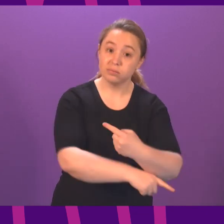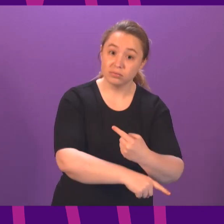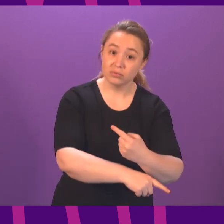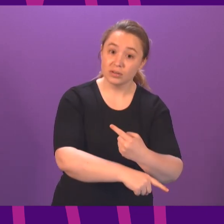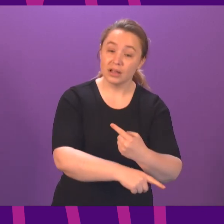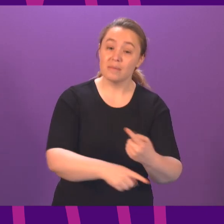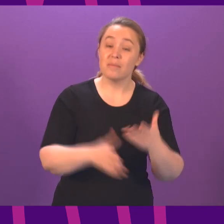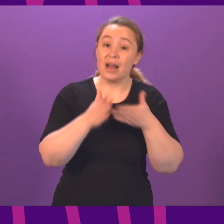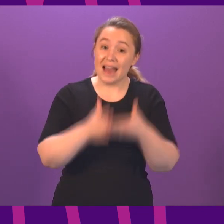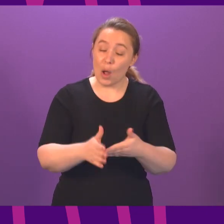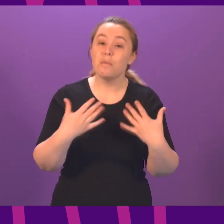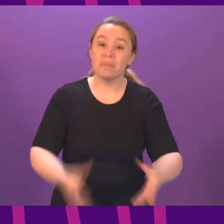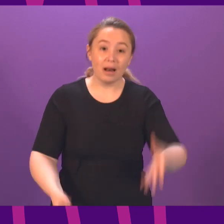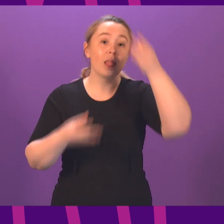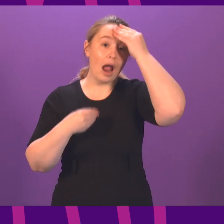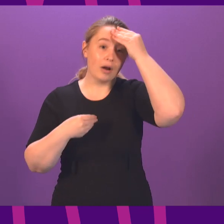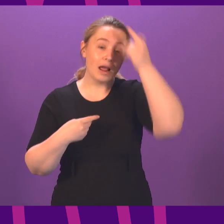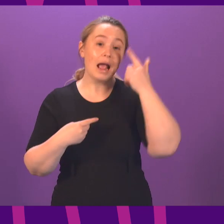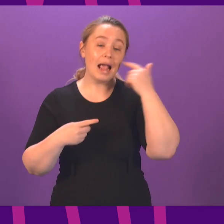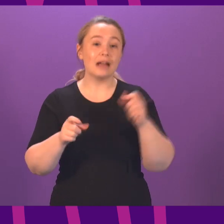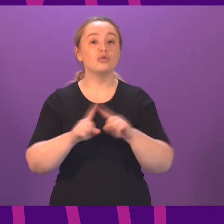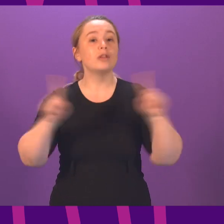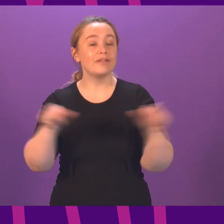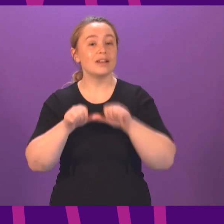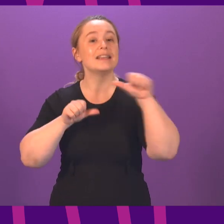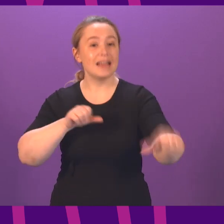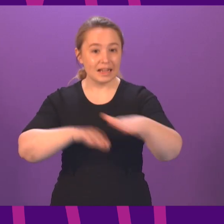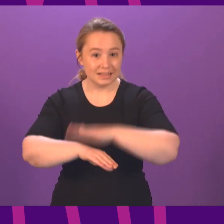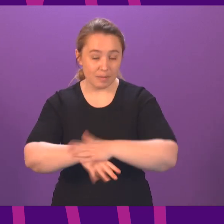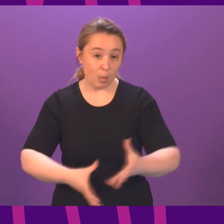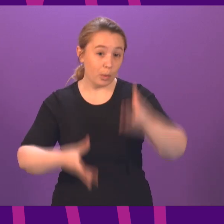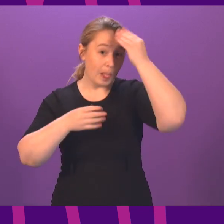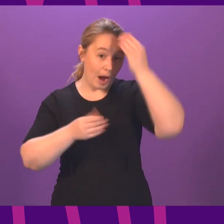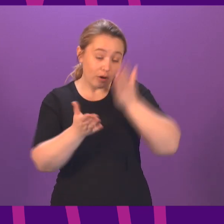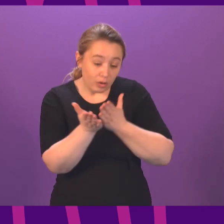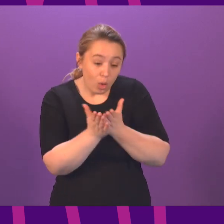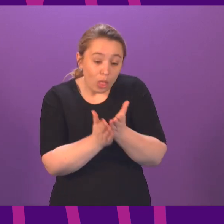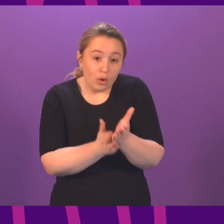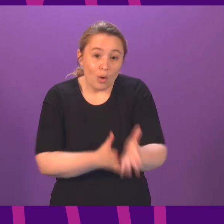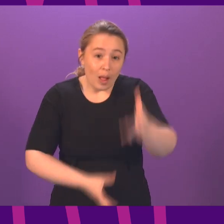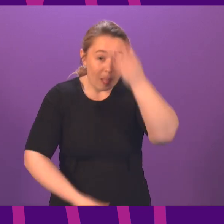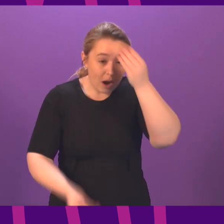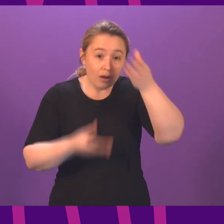have done differently, and we learn from those as we go. Every day, this Government—with